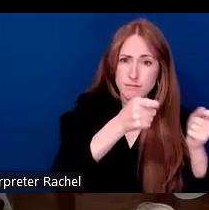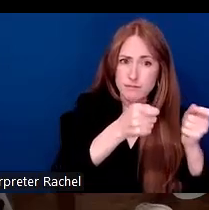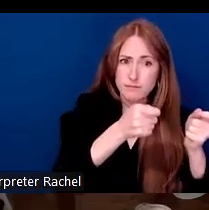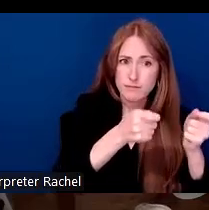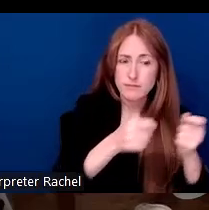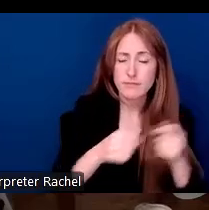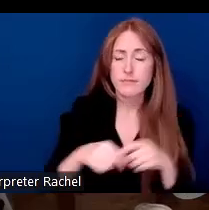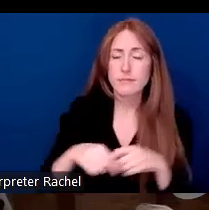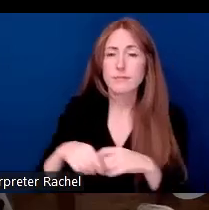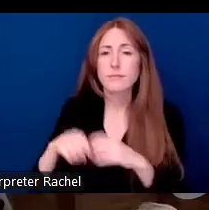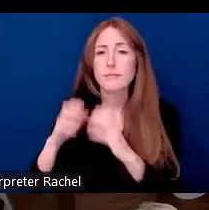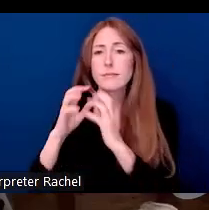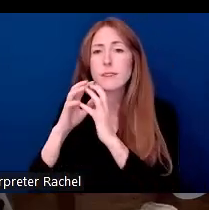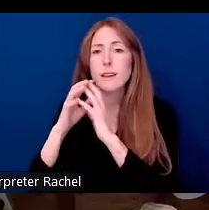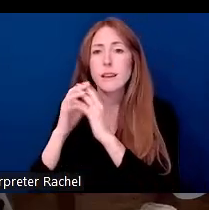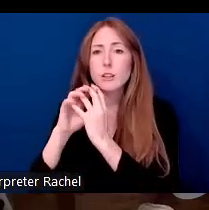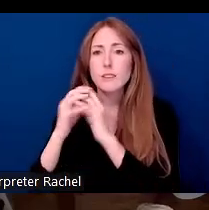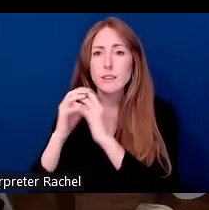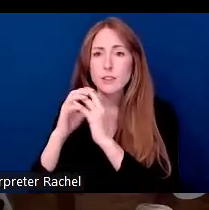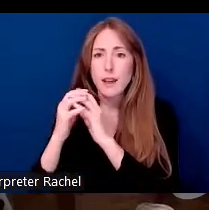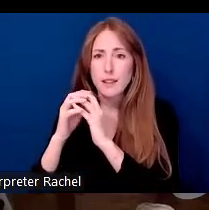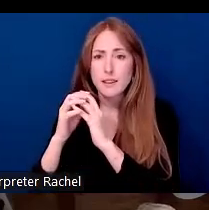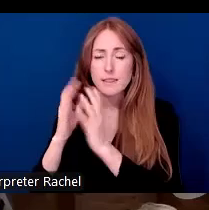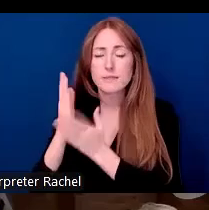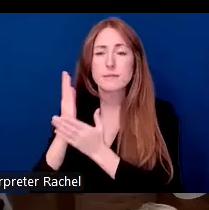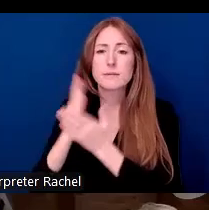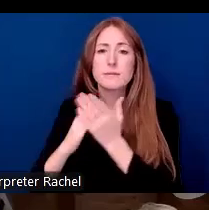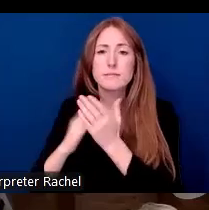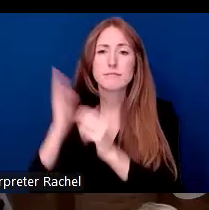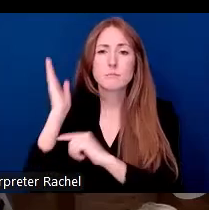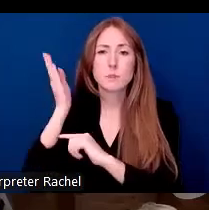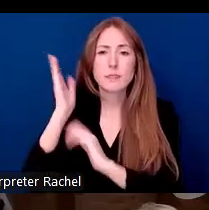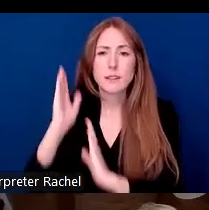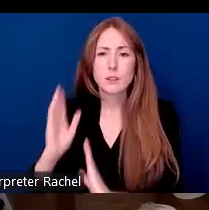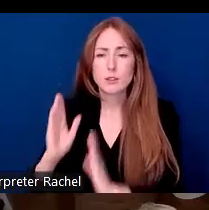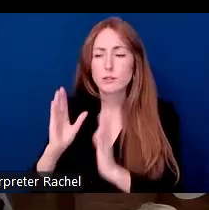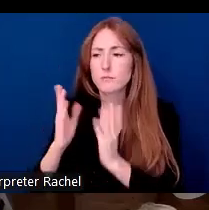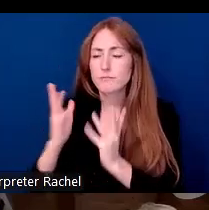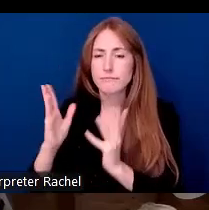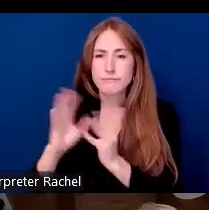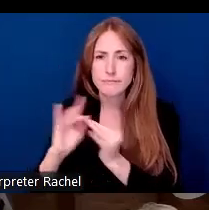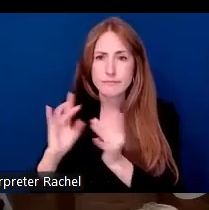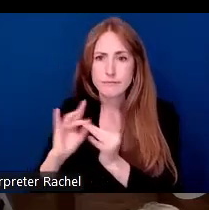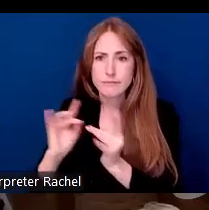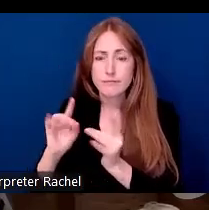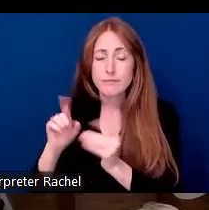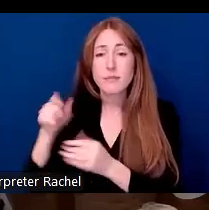have some of the presenters already noted, is helpful in better understanding how gender